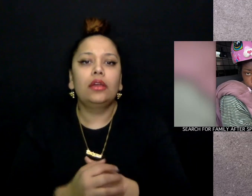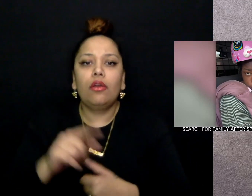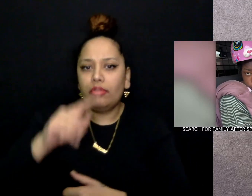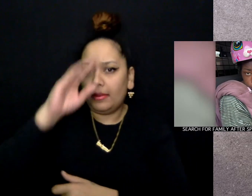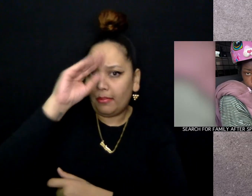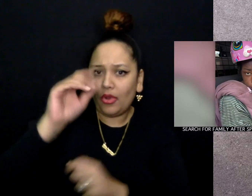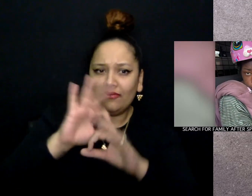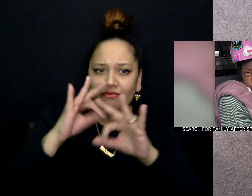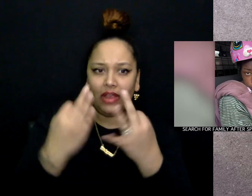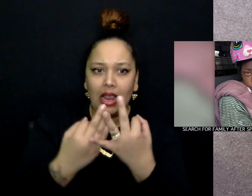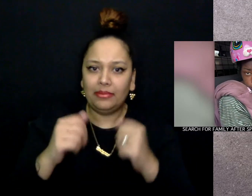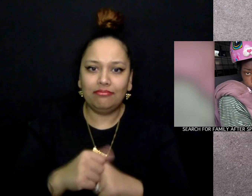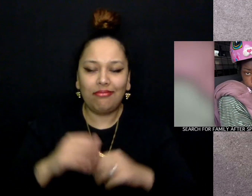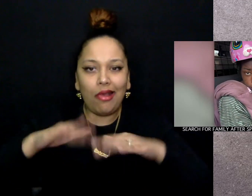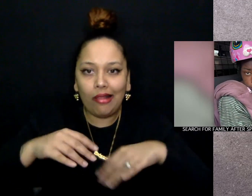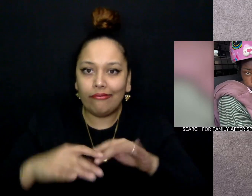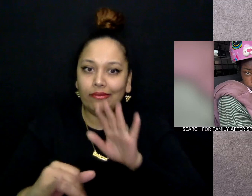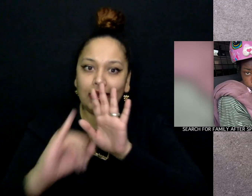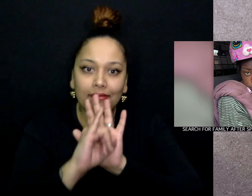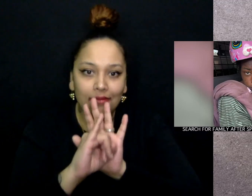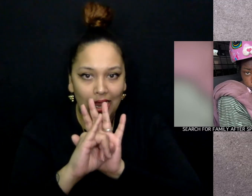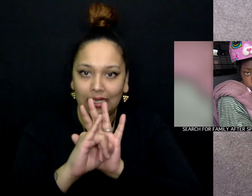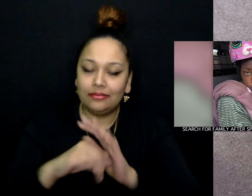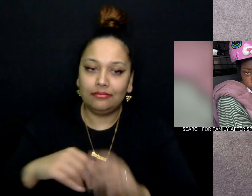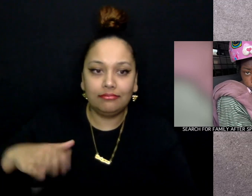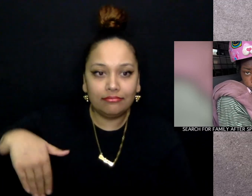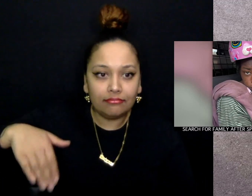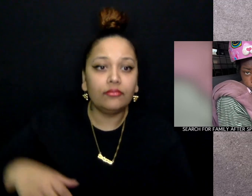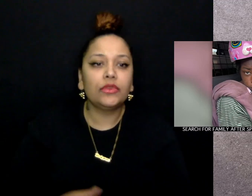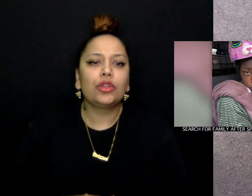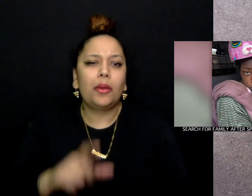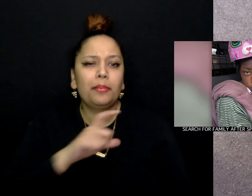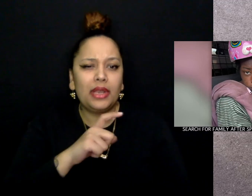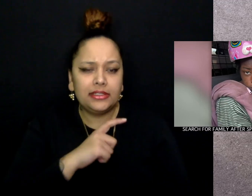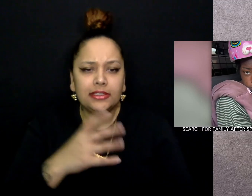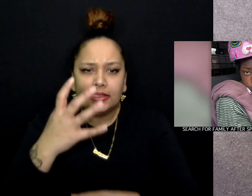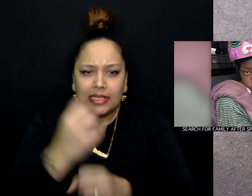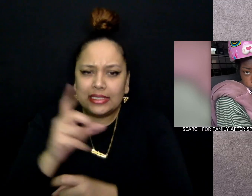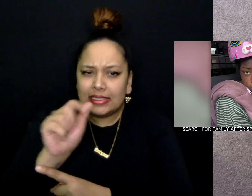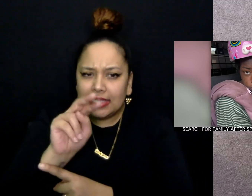But God is using me for a different way today. Tell someone you love them today.